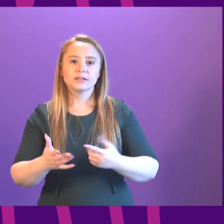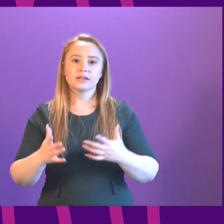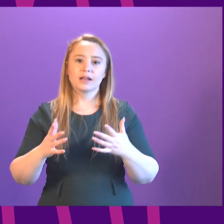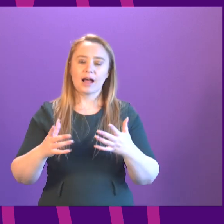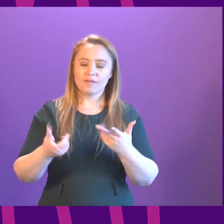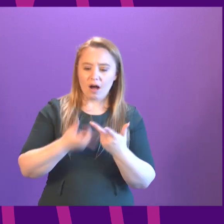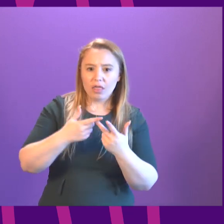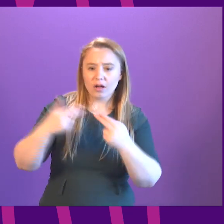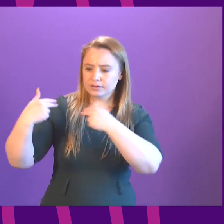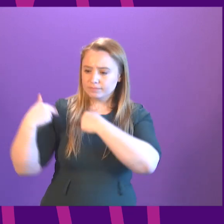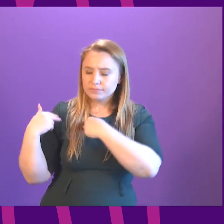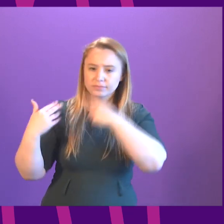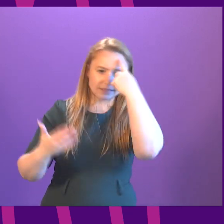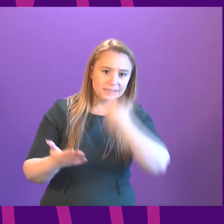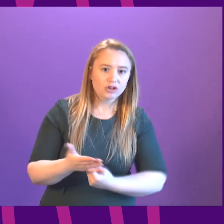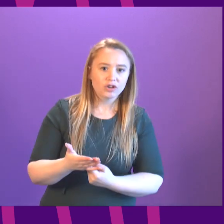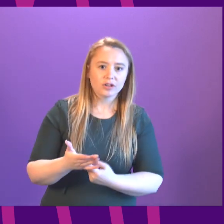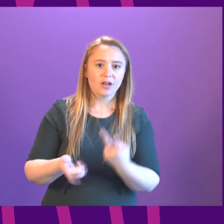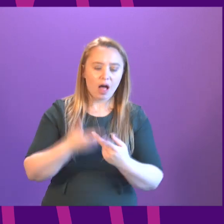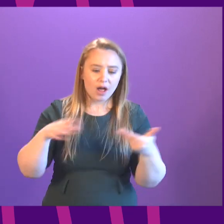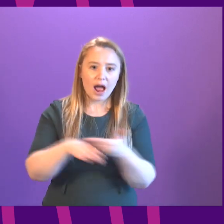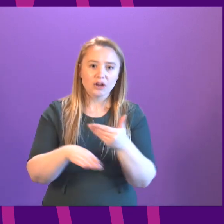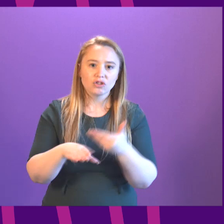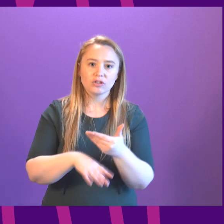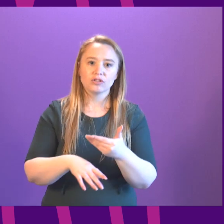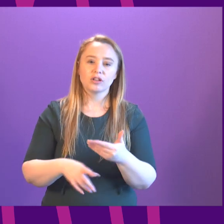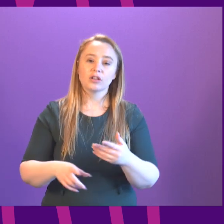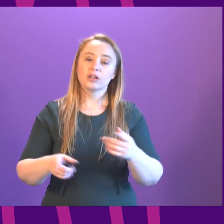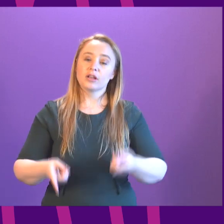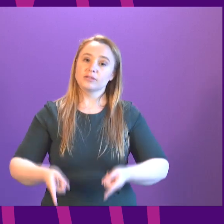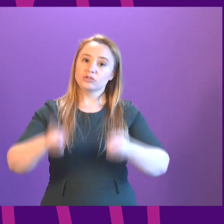actions. As, I think, the chief executive of Scottish Care said not that long ago, those are all